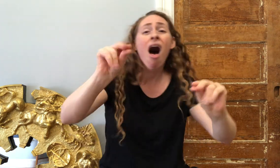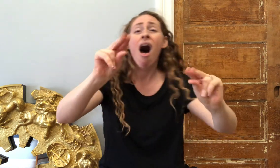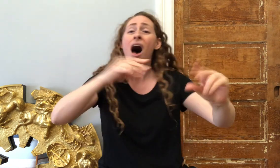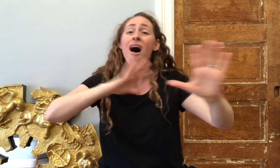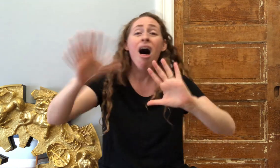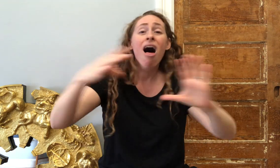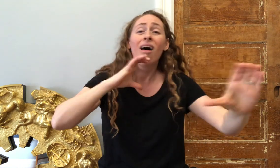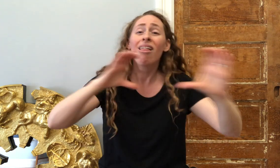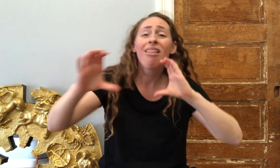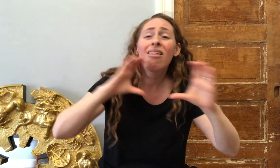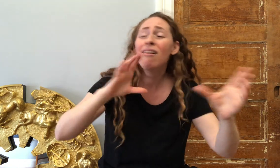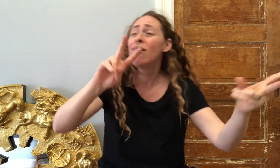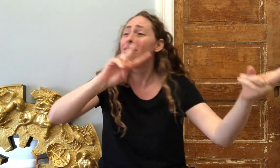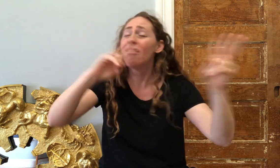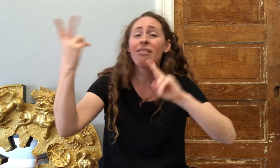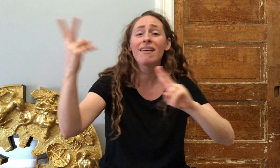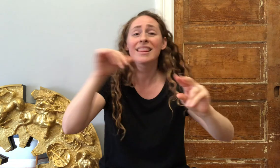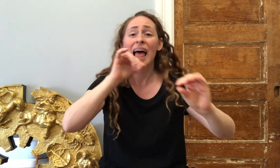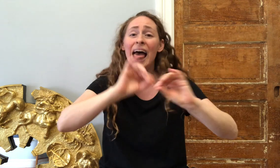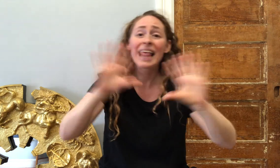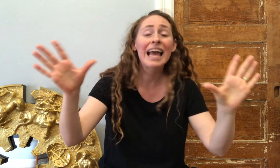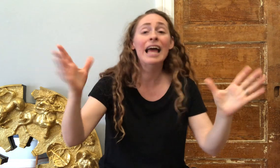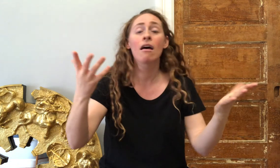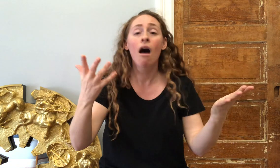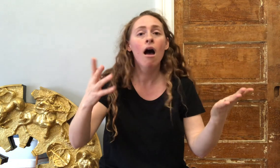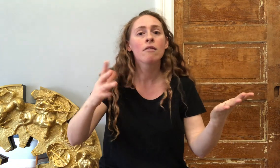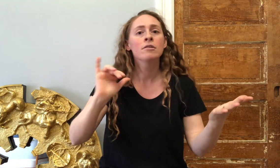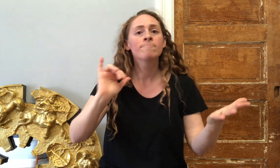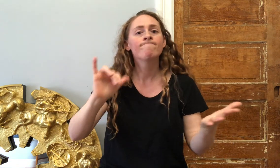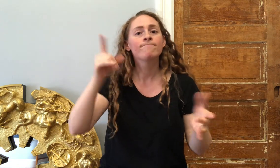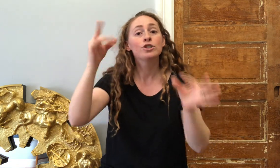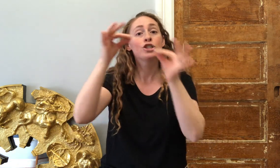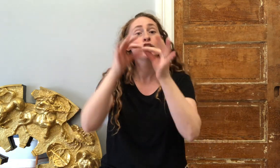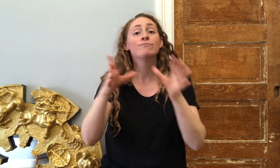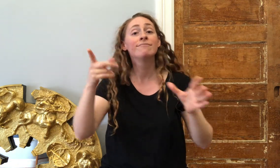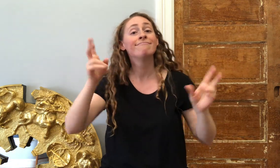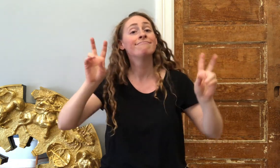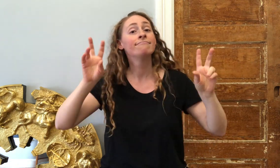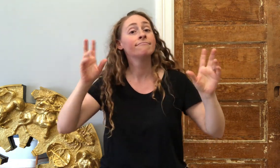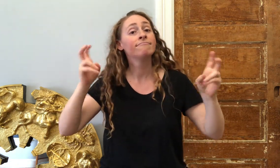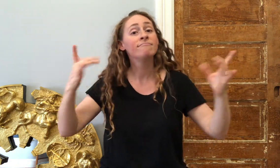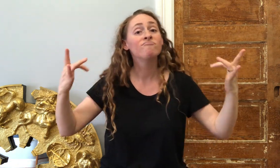For example, in the past, deaf people were in situations where miscommunication and unclear information happened.